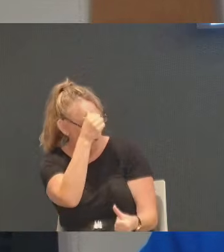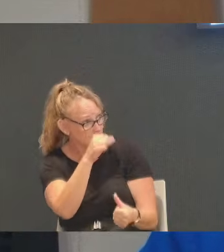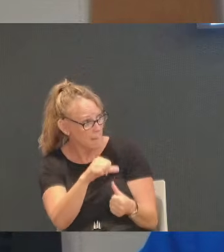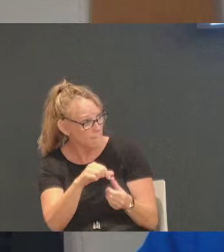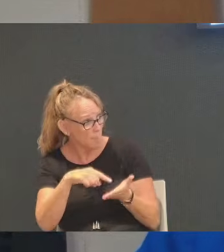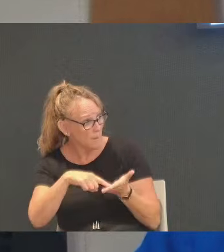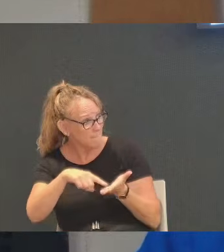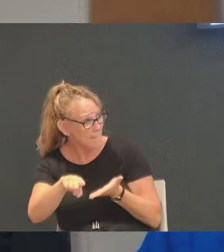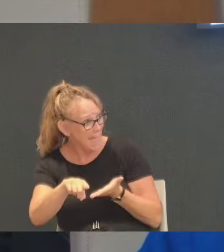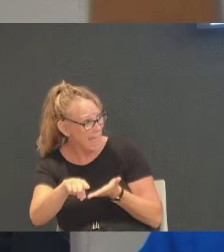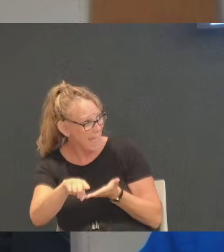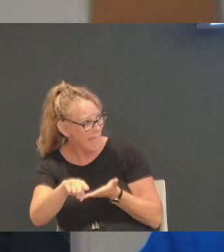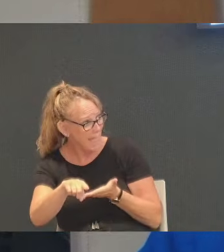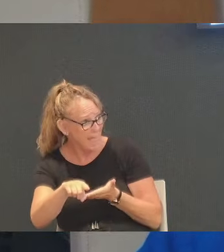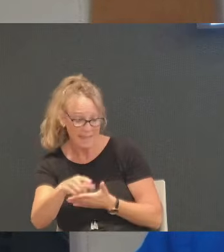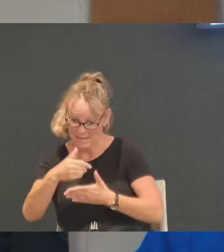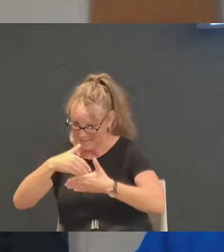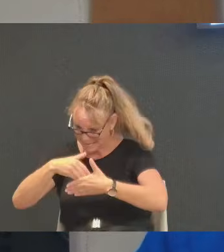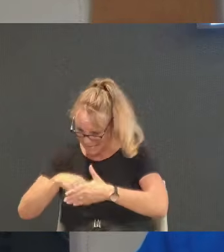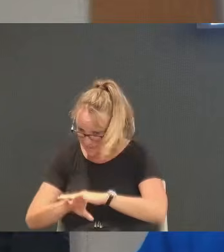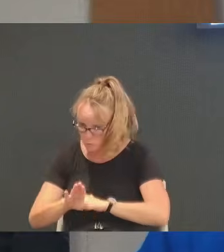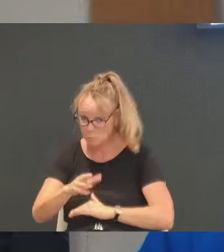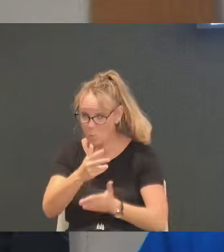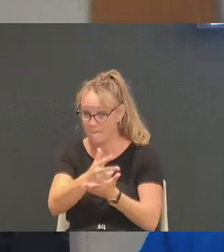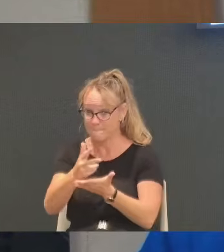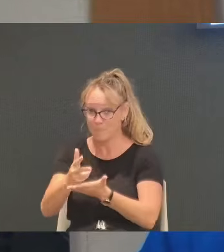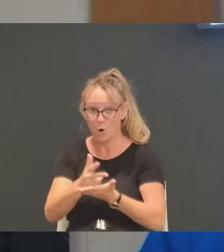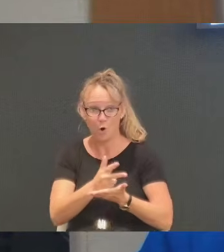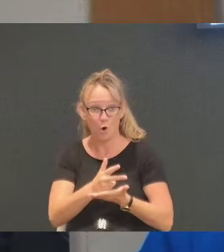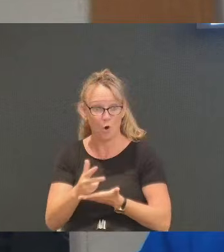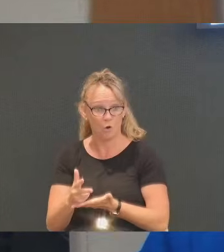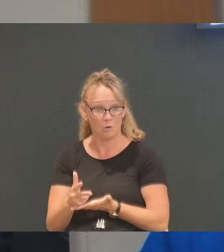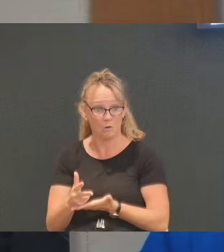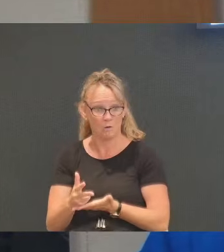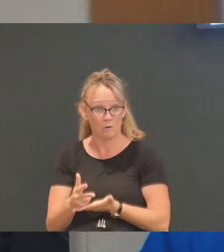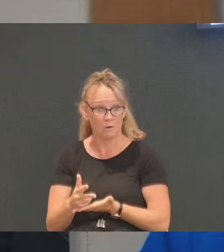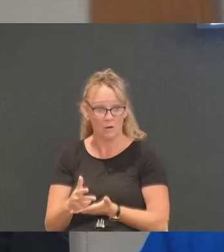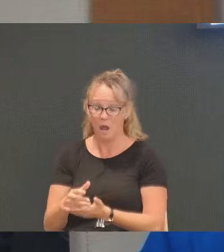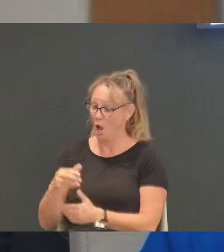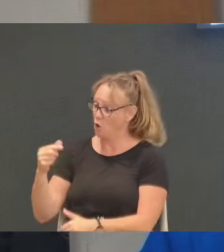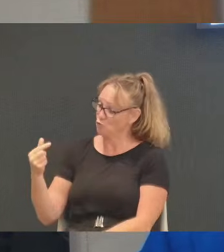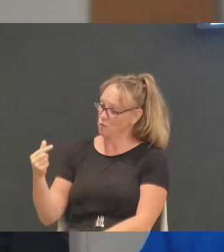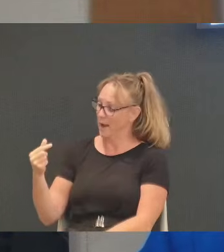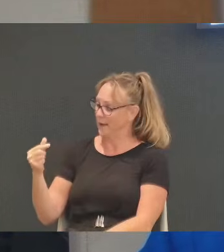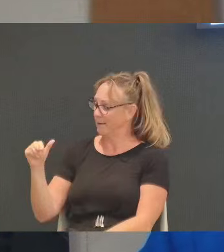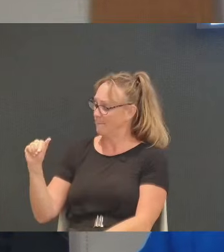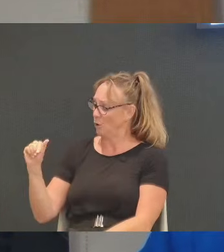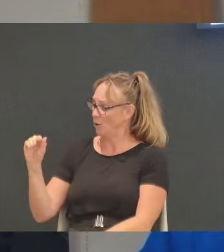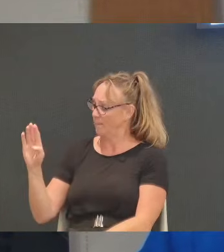when you go into the lots to go to Great America Ballpark or Pay Core or whatever down there,